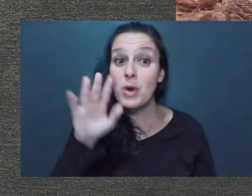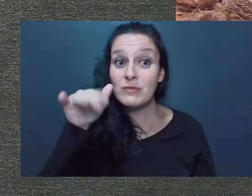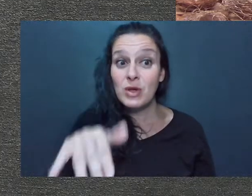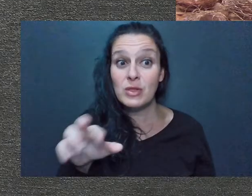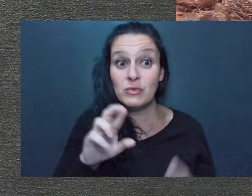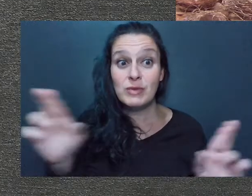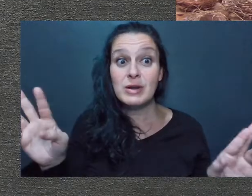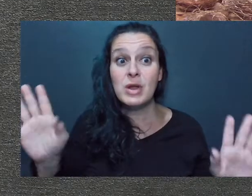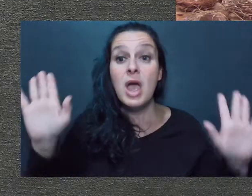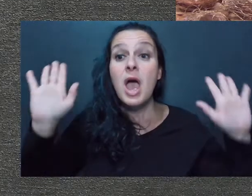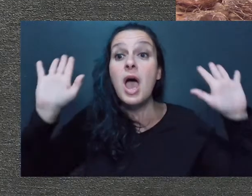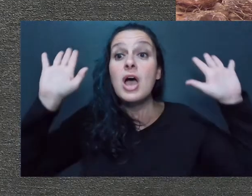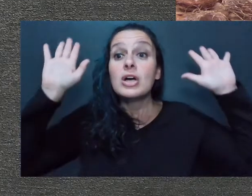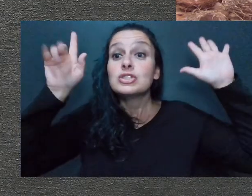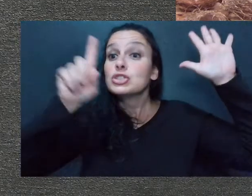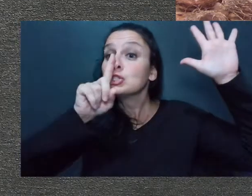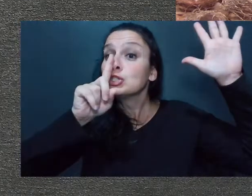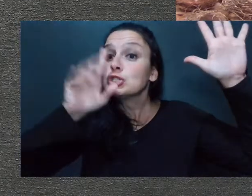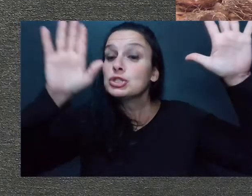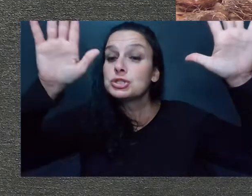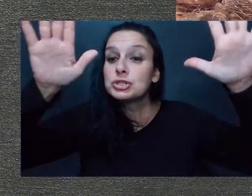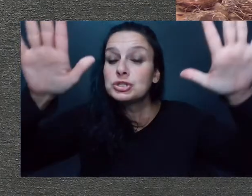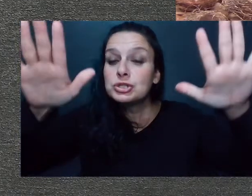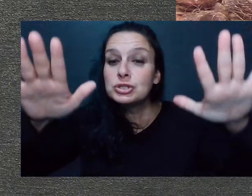Can you guys do waterfall with me, ready? Sh.